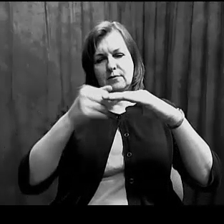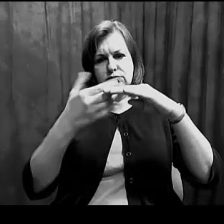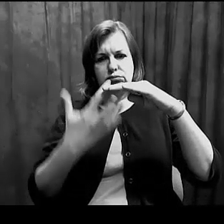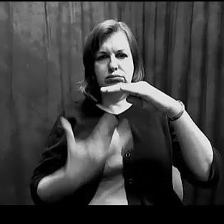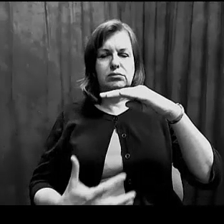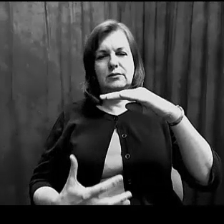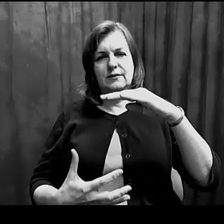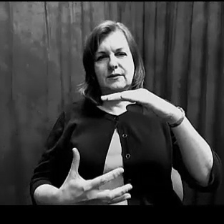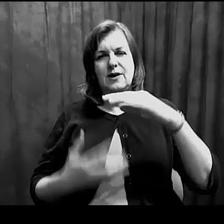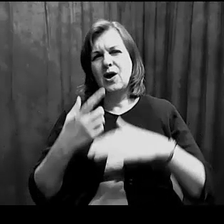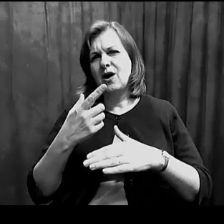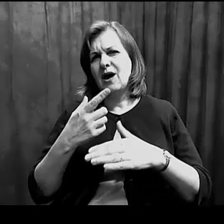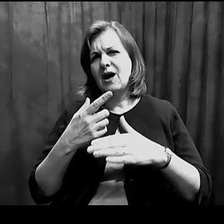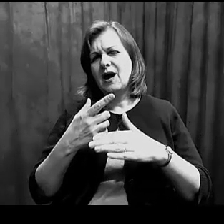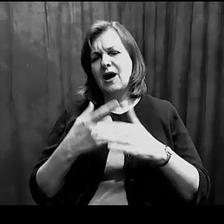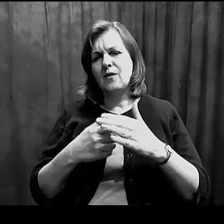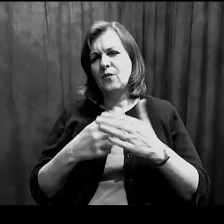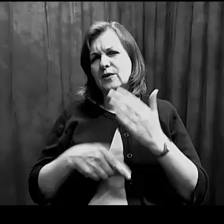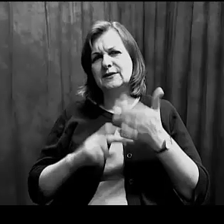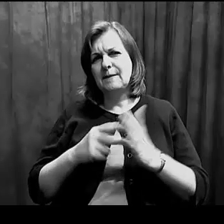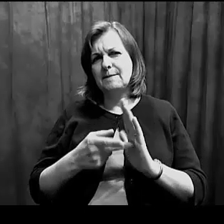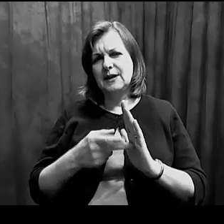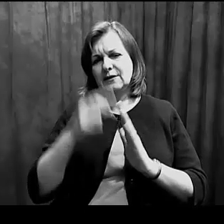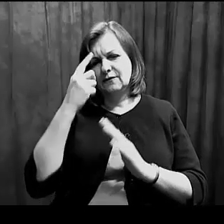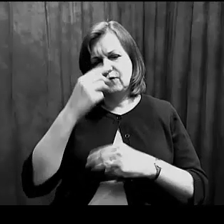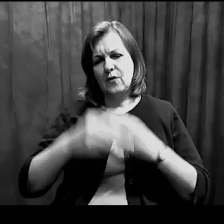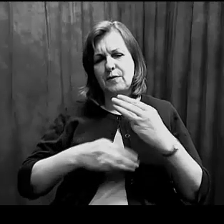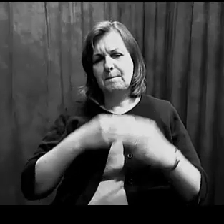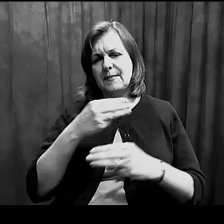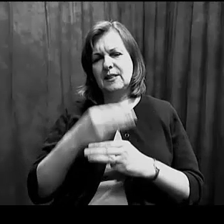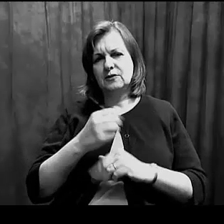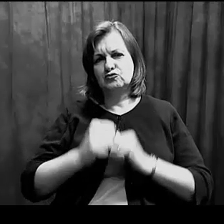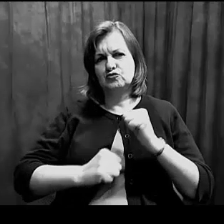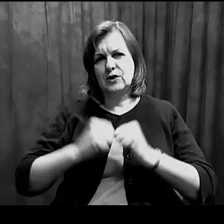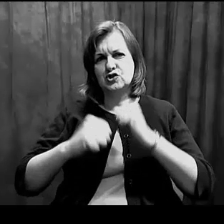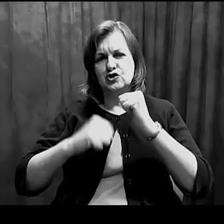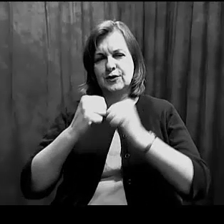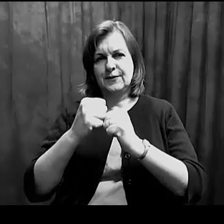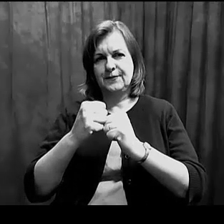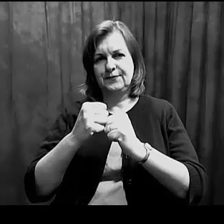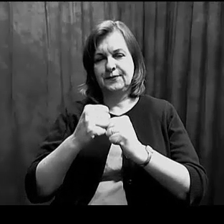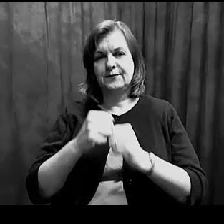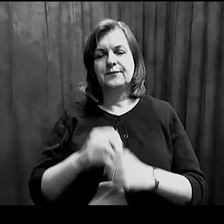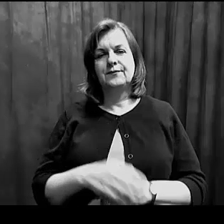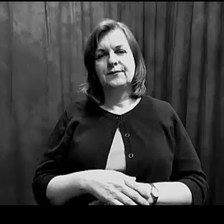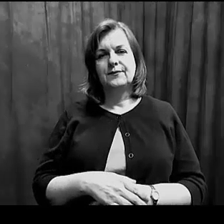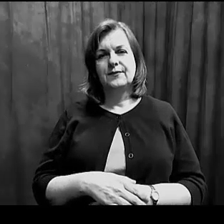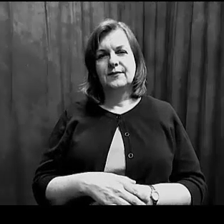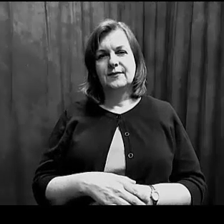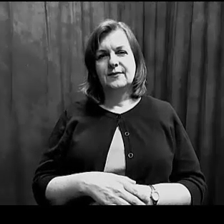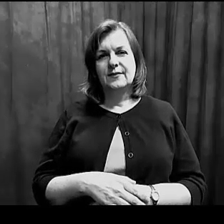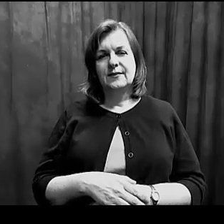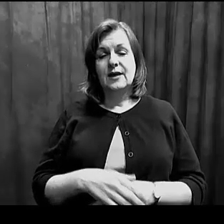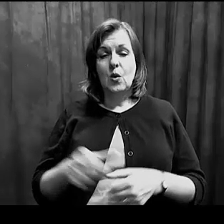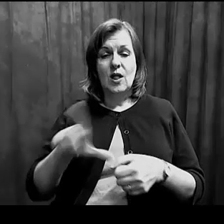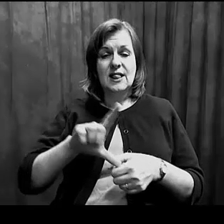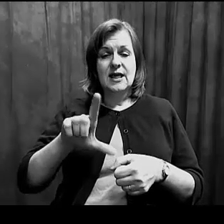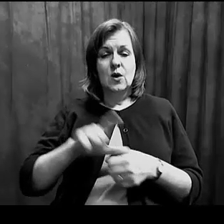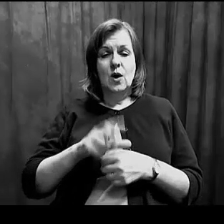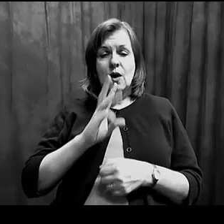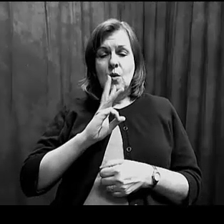we have to think about what that means for the molecular structure and what that means is as liquid water